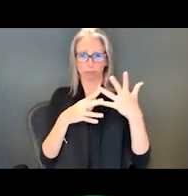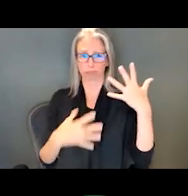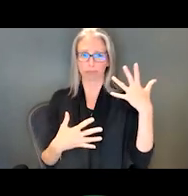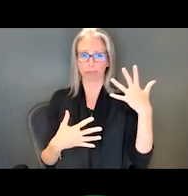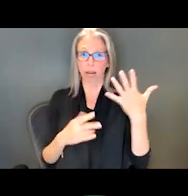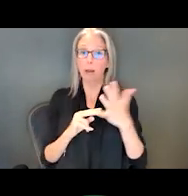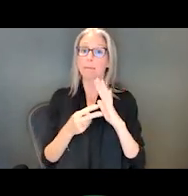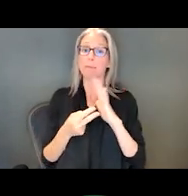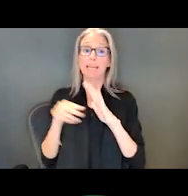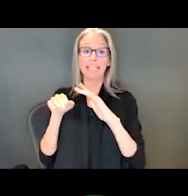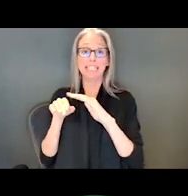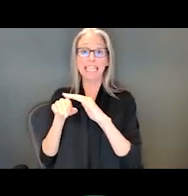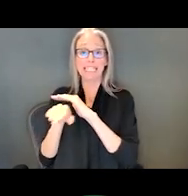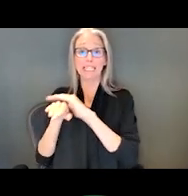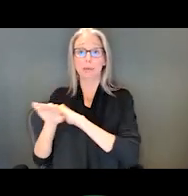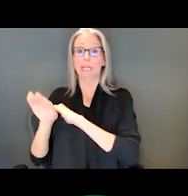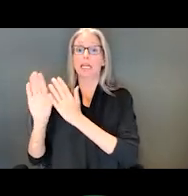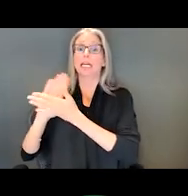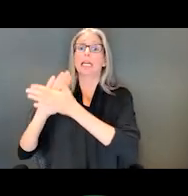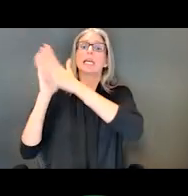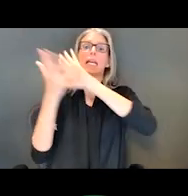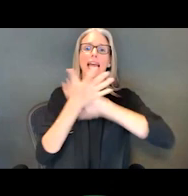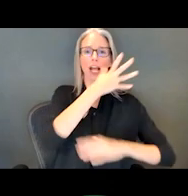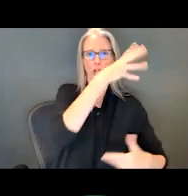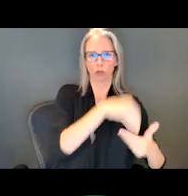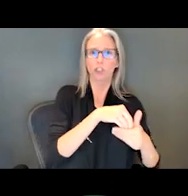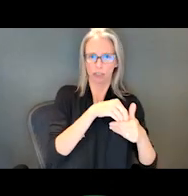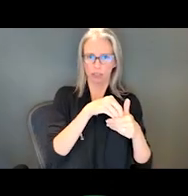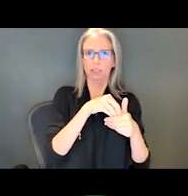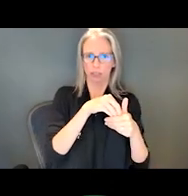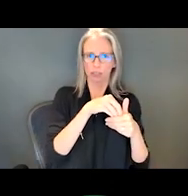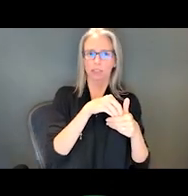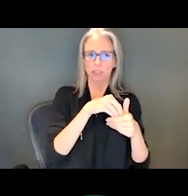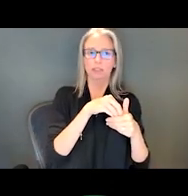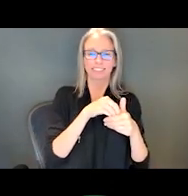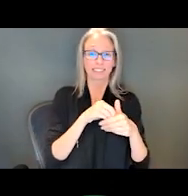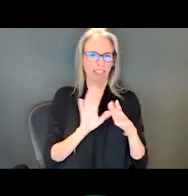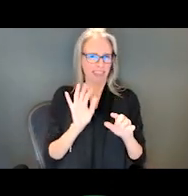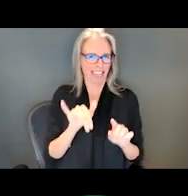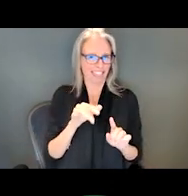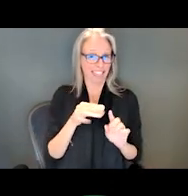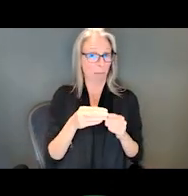That social change and I, Glenn said it fantastically today that that social change takes time.